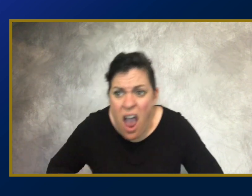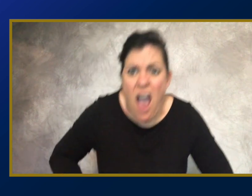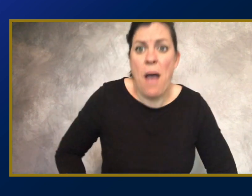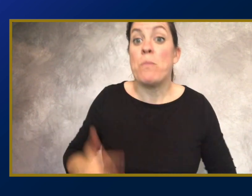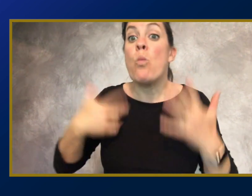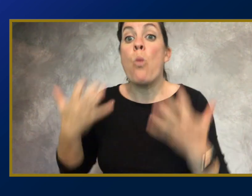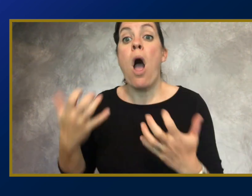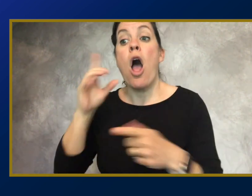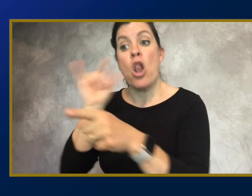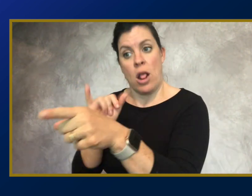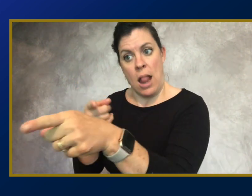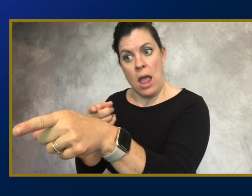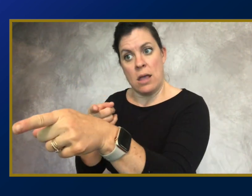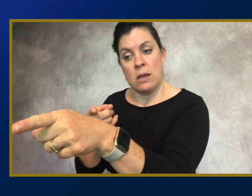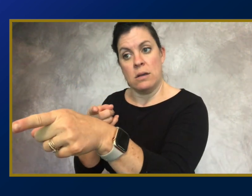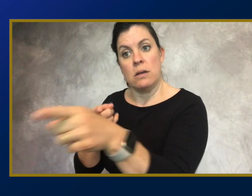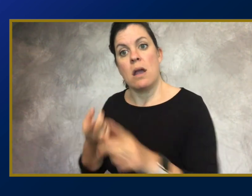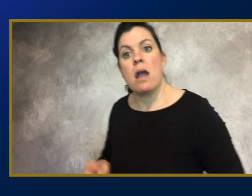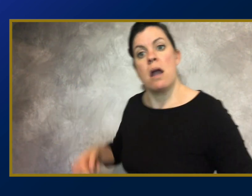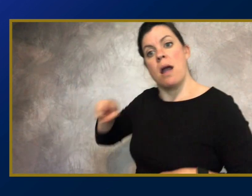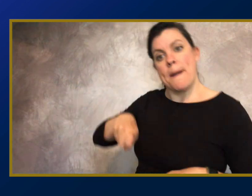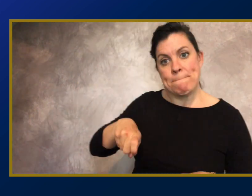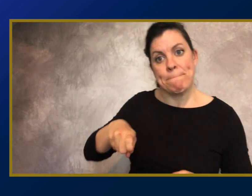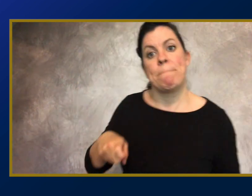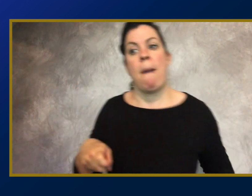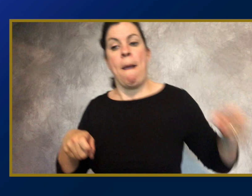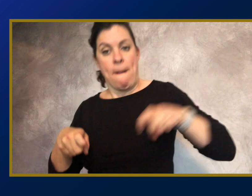them to put one foot in front. So, you can play games with your child. You can have a